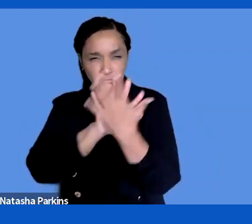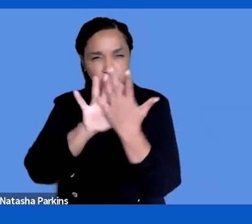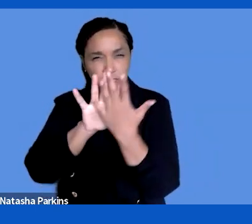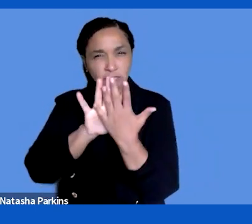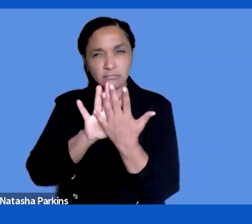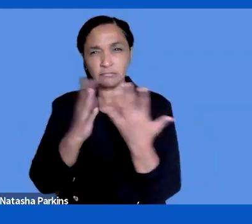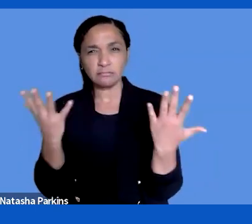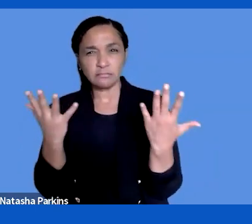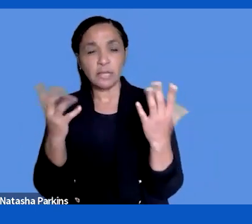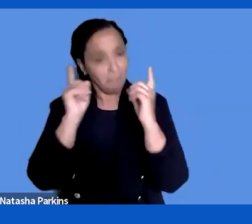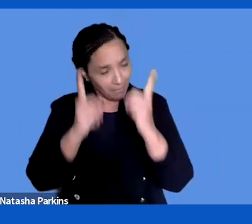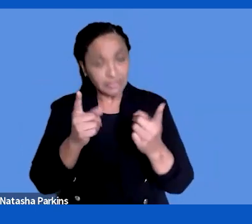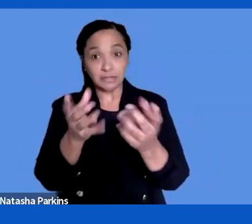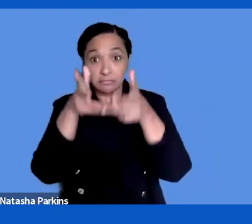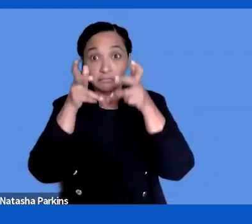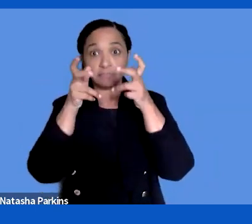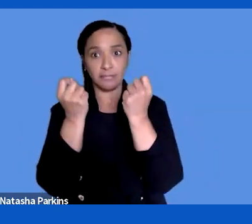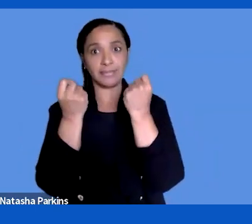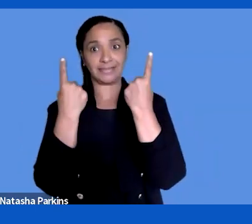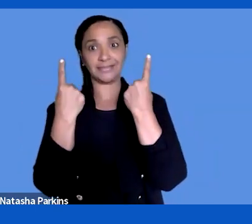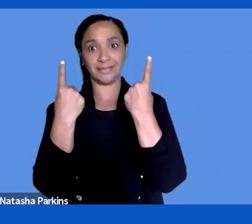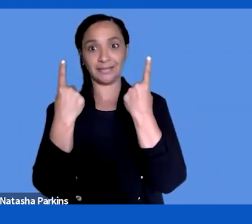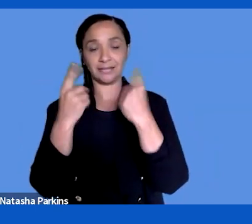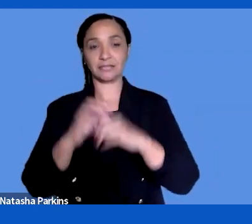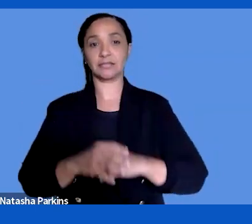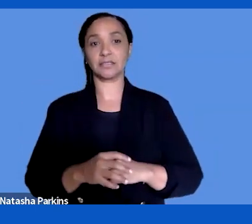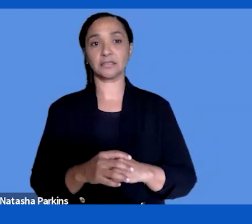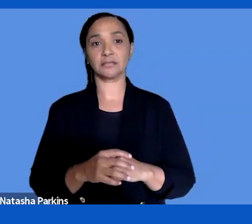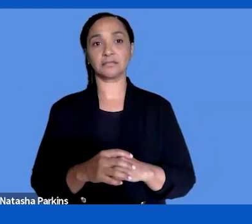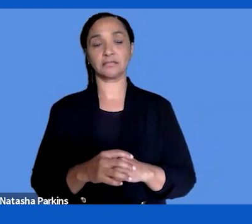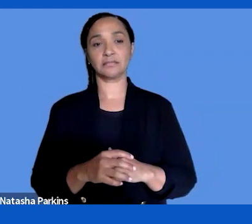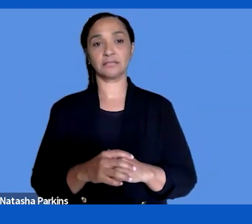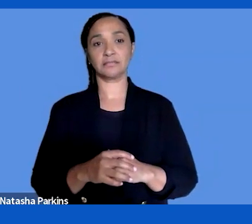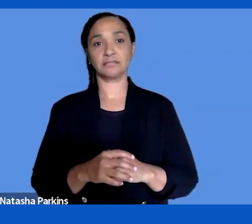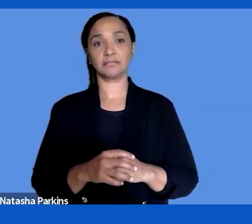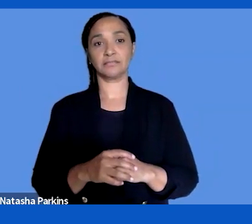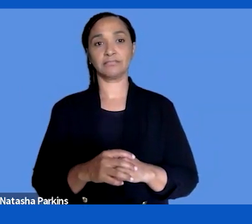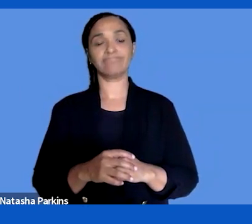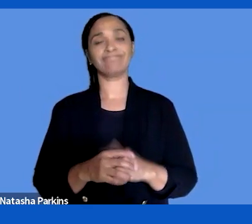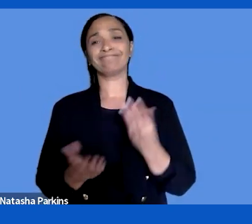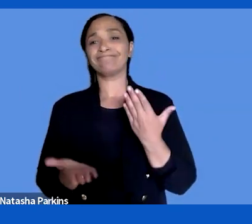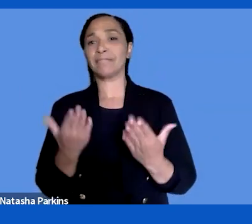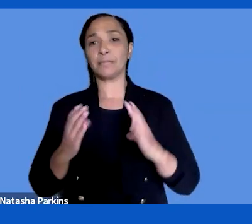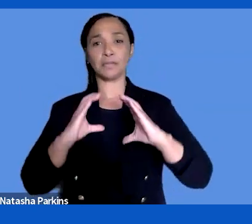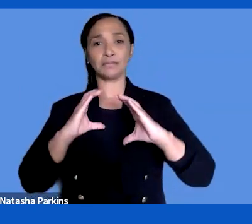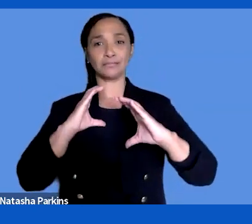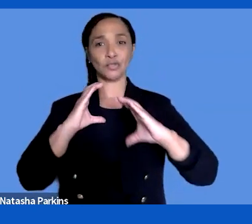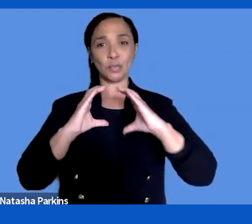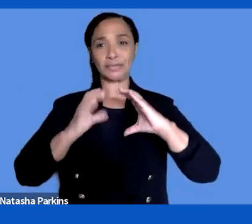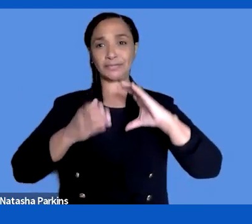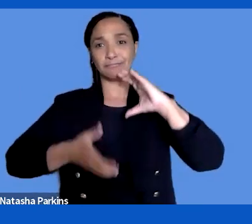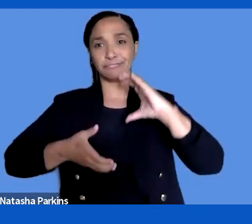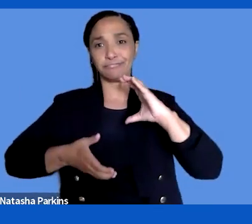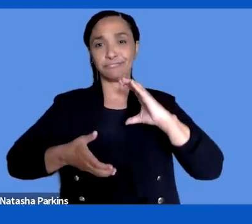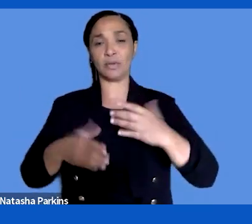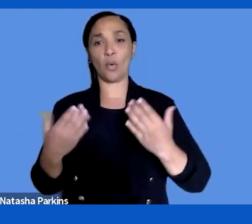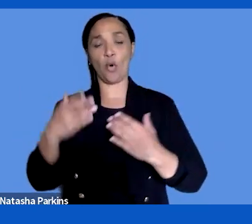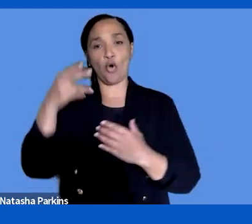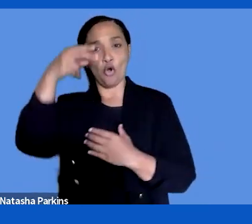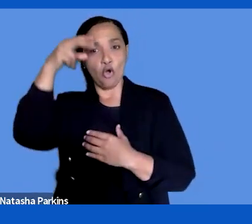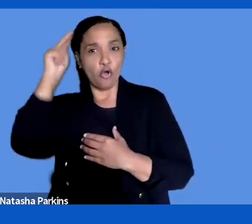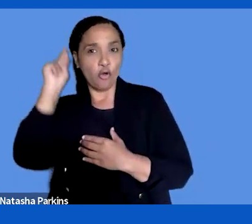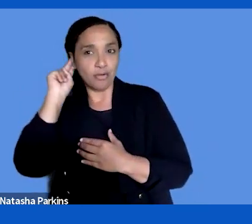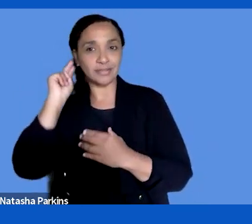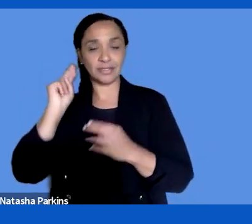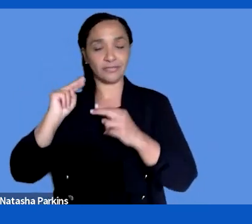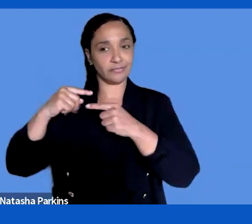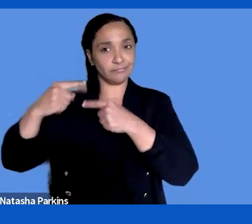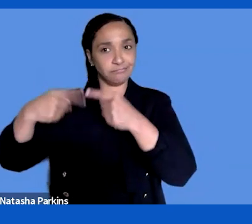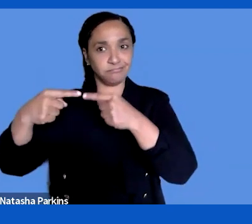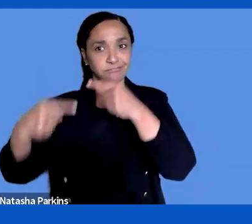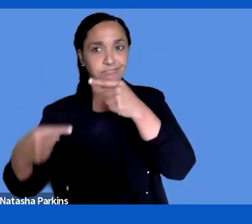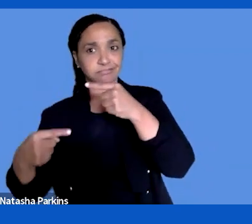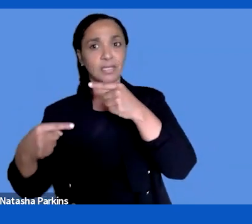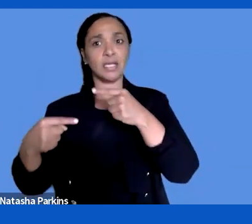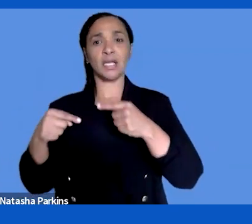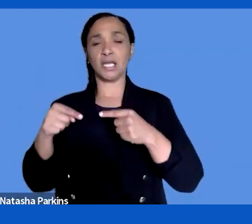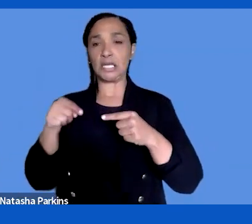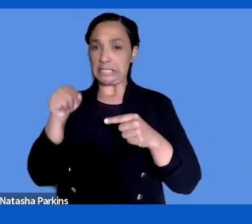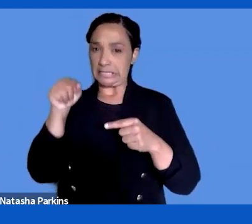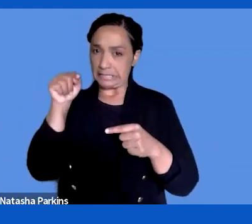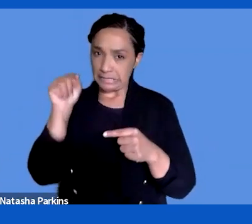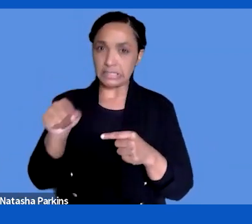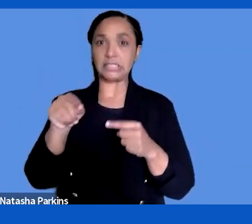have some communicative problem or cognitive problem, that will be the big problem.